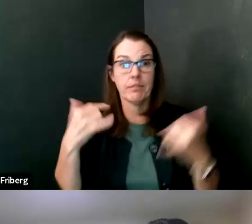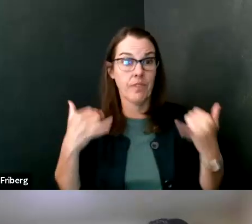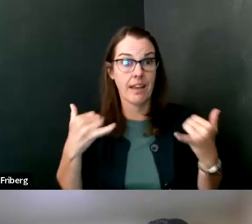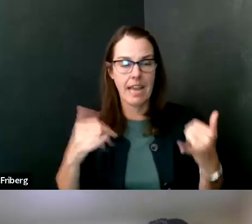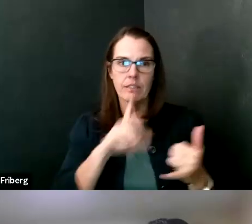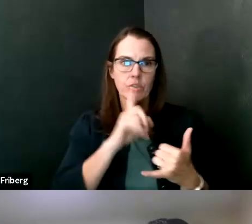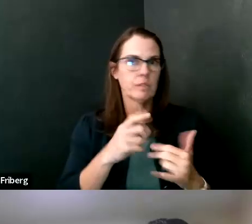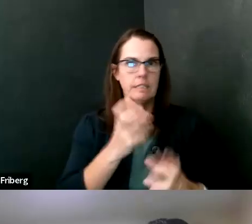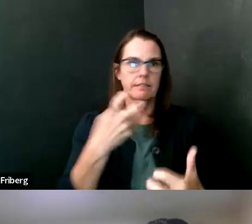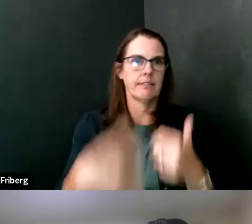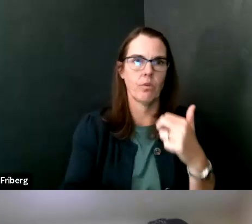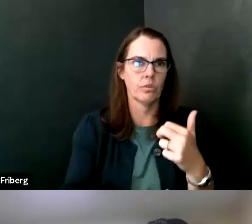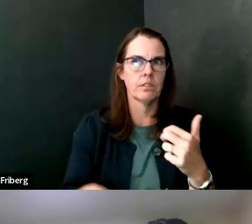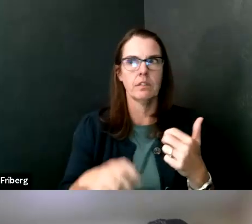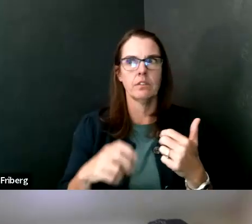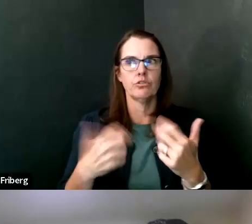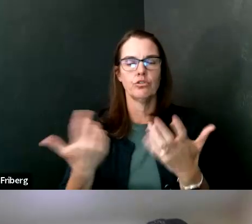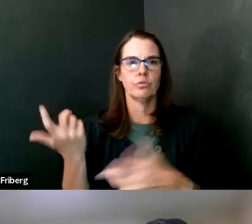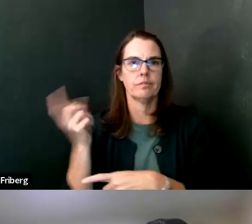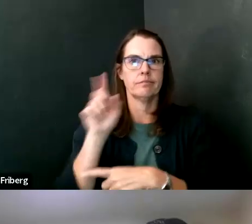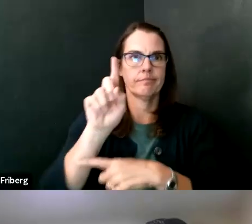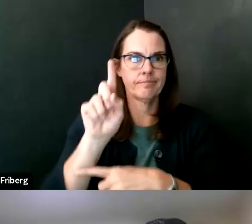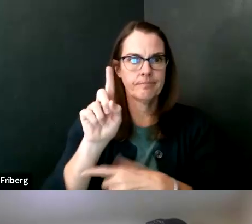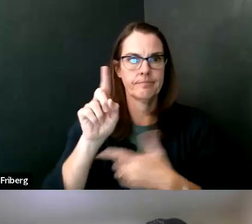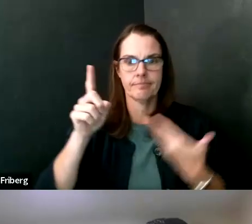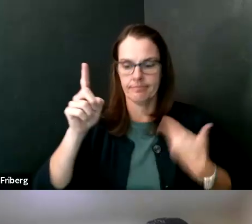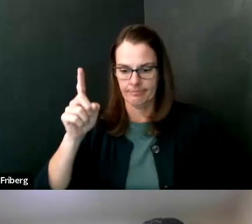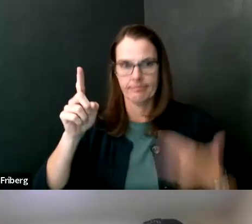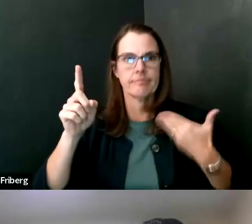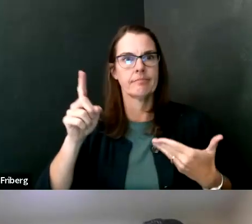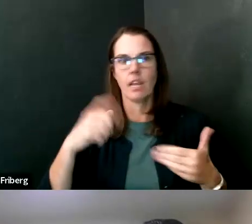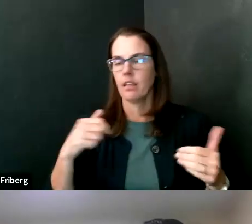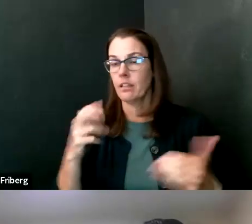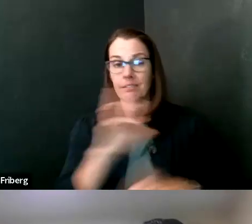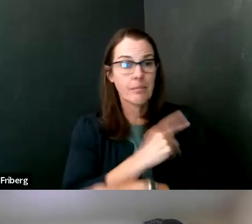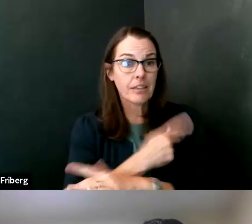really difficult for them to put a face to the and a name to it. they are scared and um they're